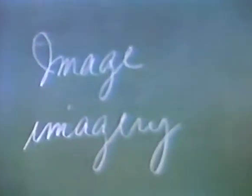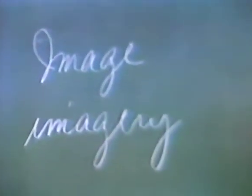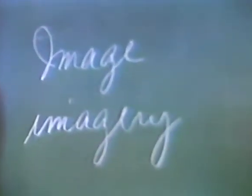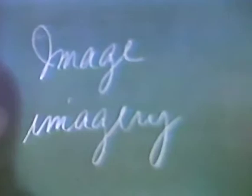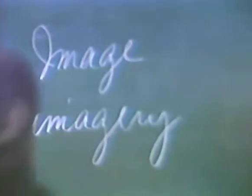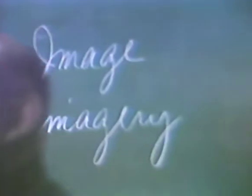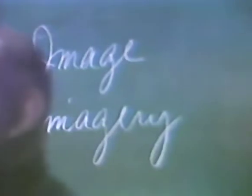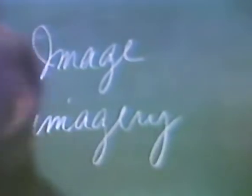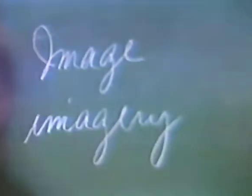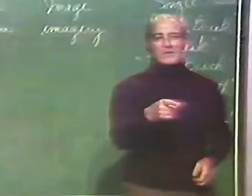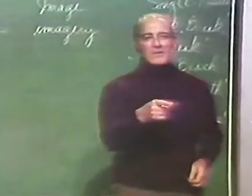WHAT YOU MEAN?